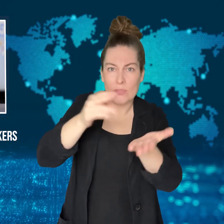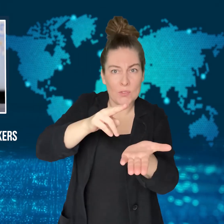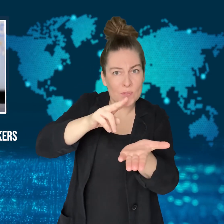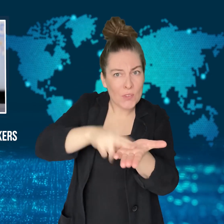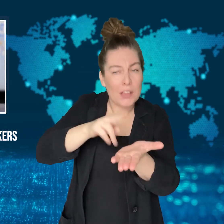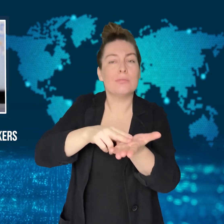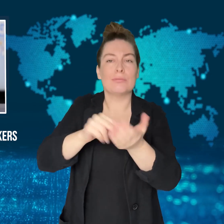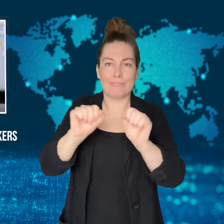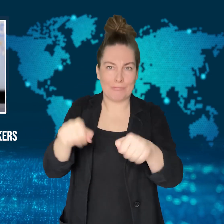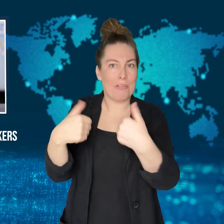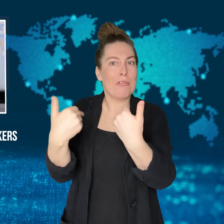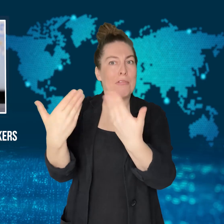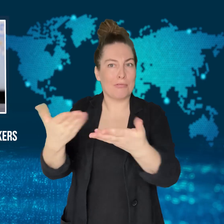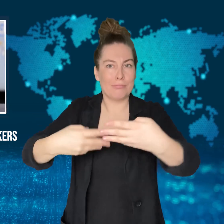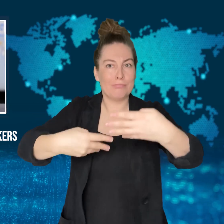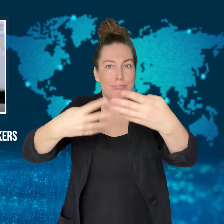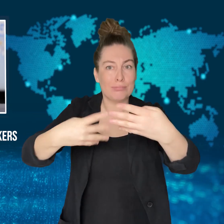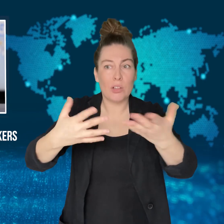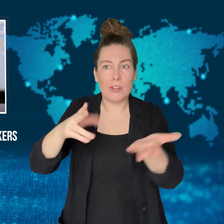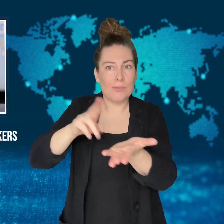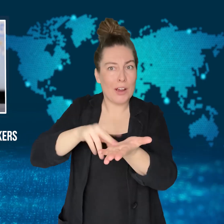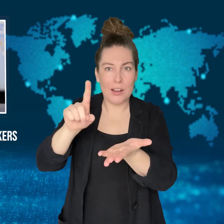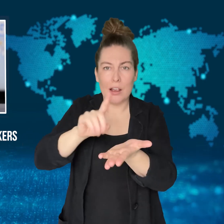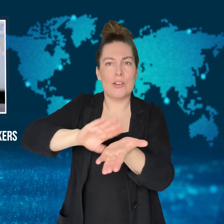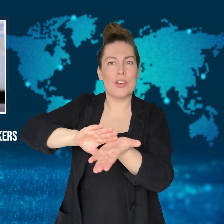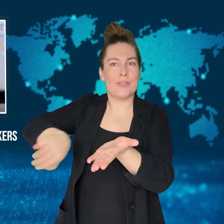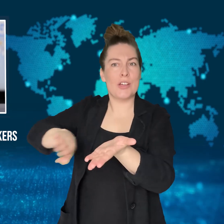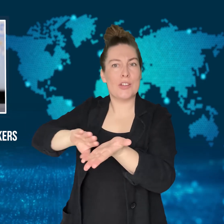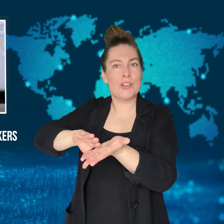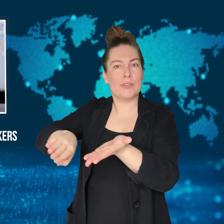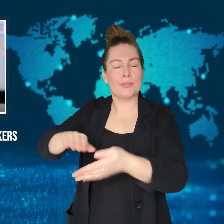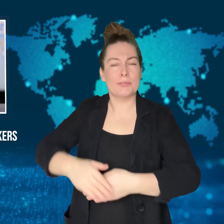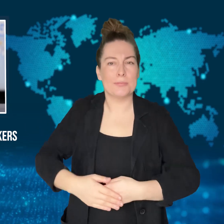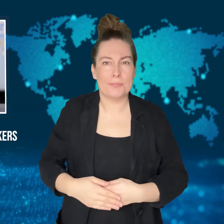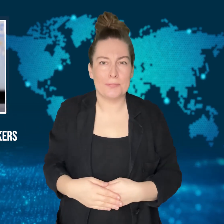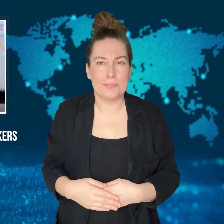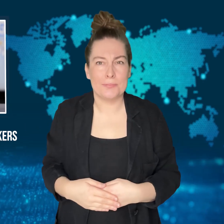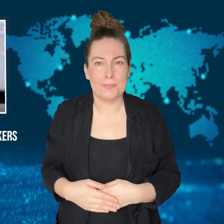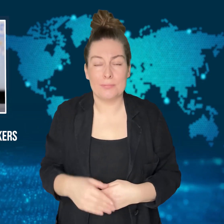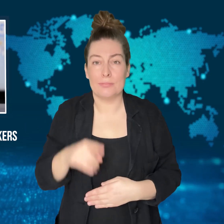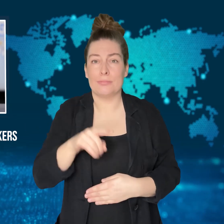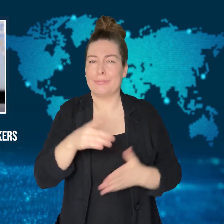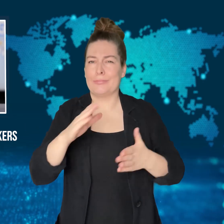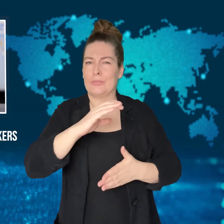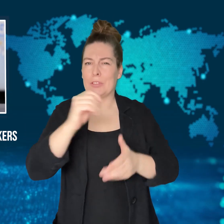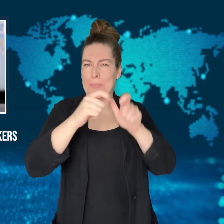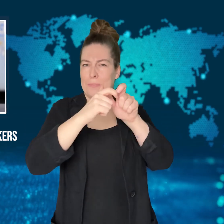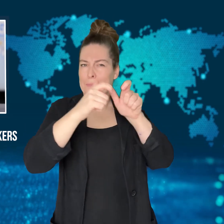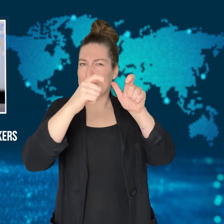that were considered misinformation and thus censored.